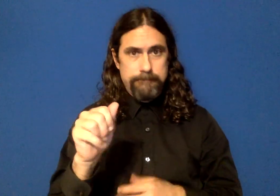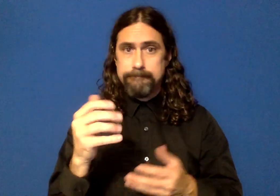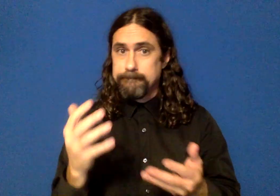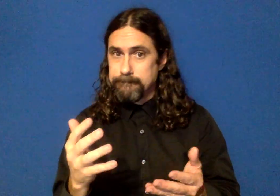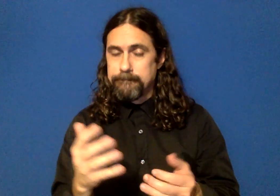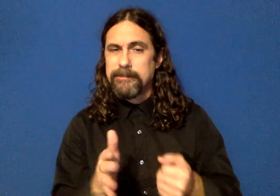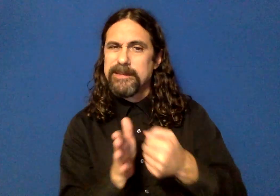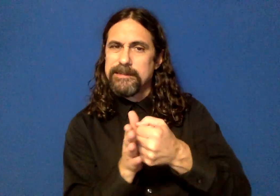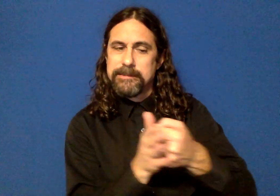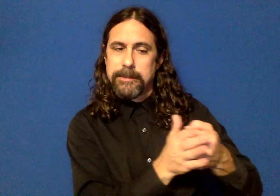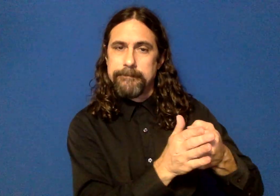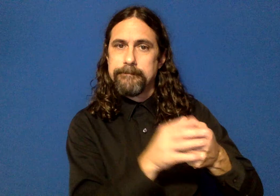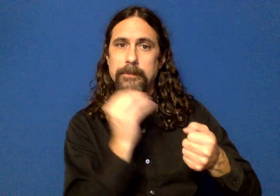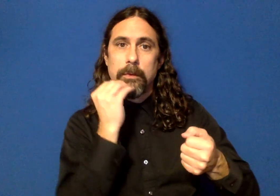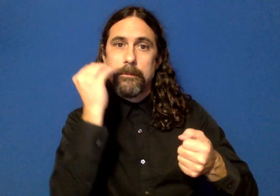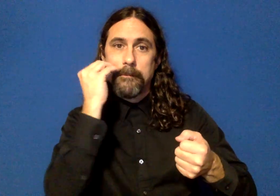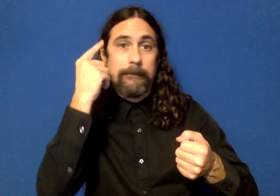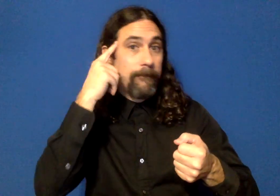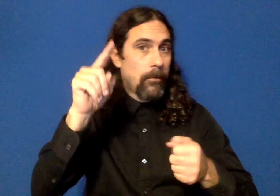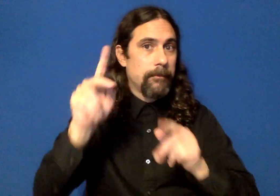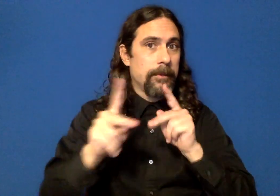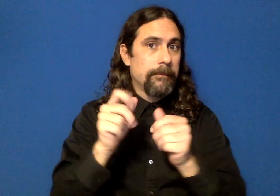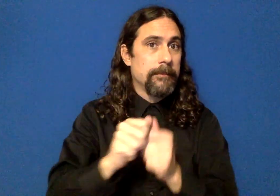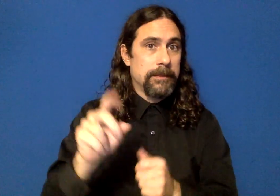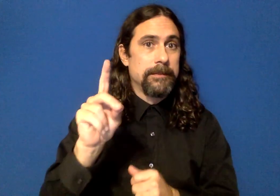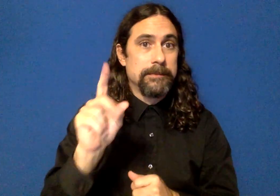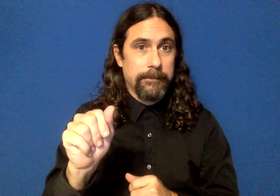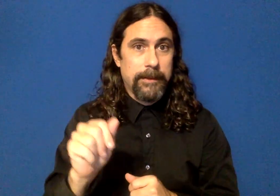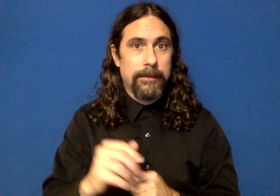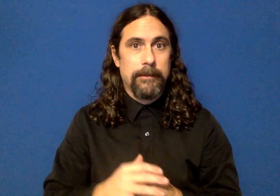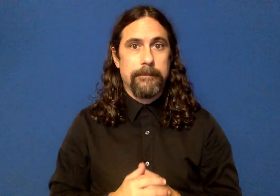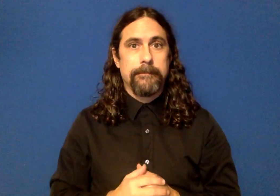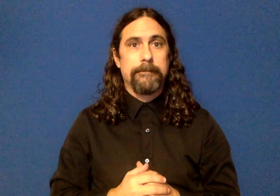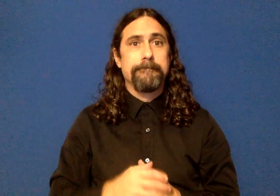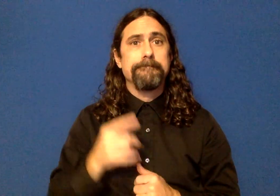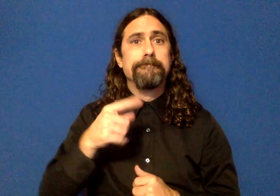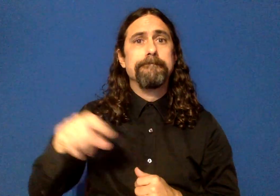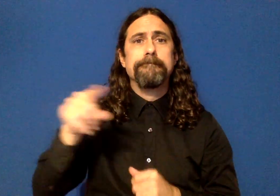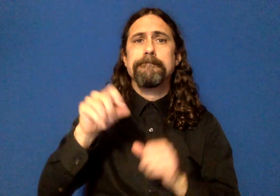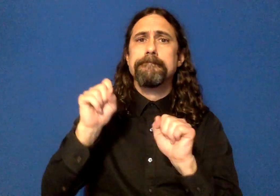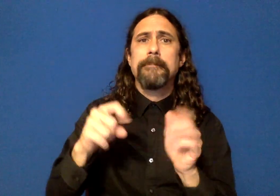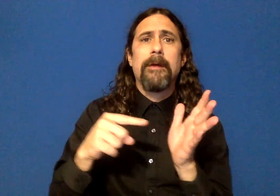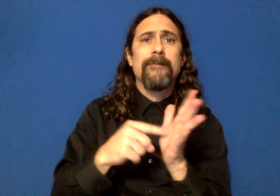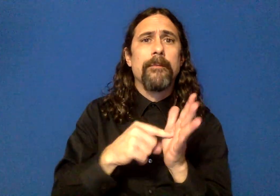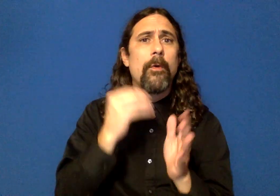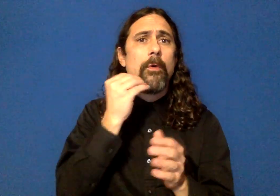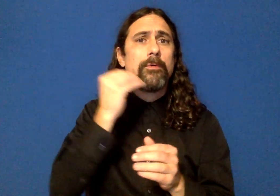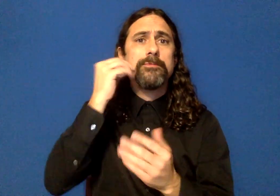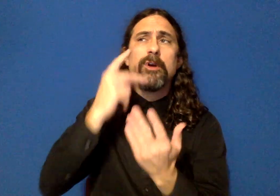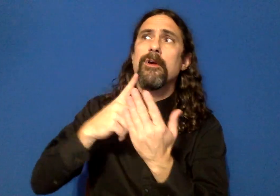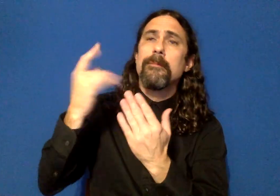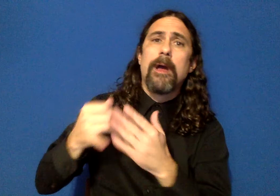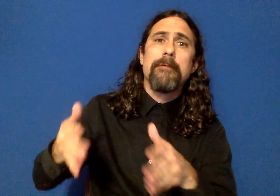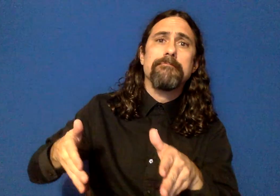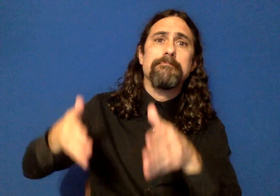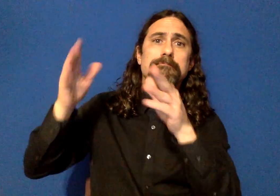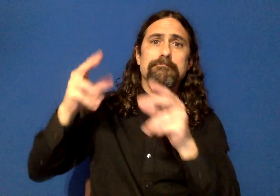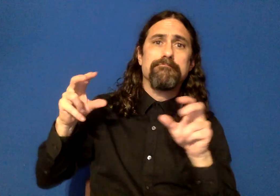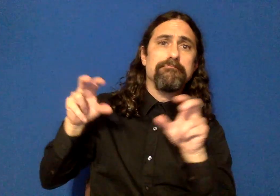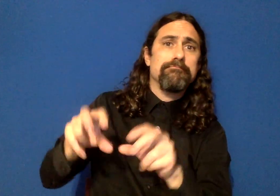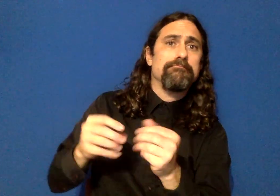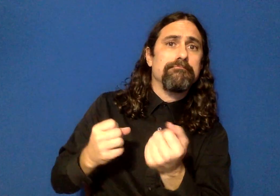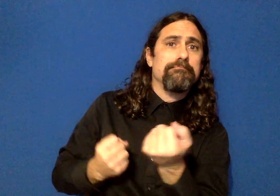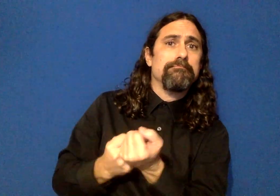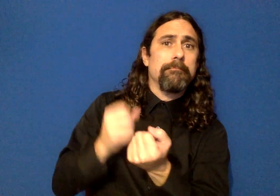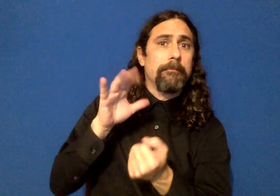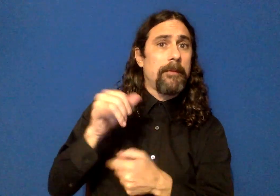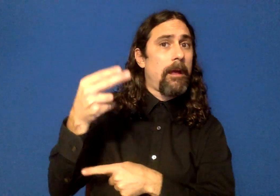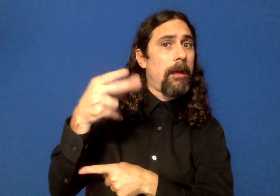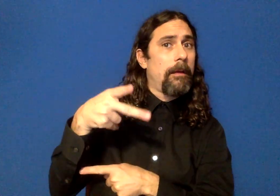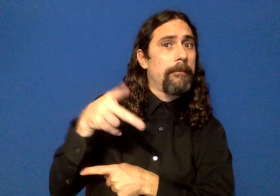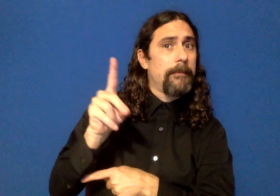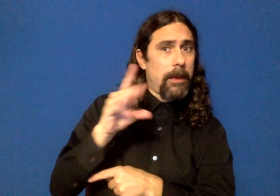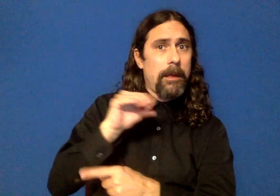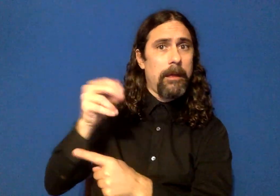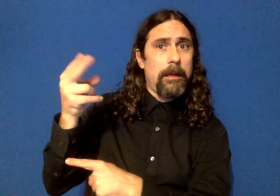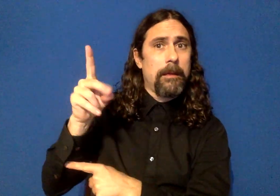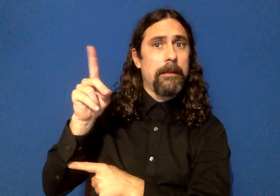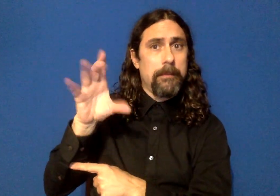The affordable housing projects financed by HPD and HDC set aside 7% of units for applicants with